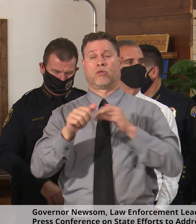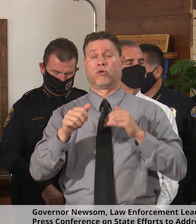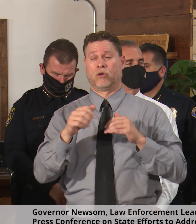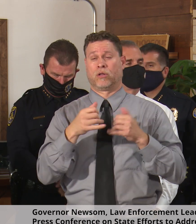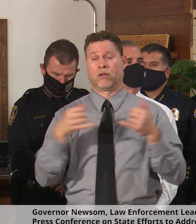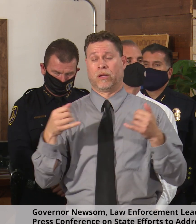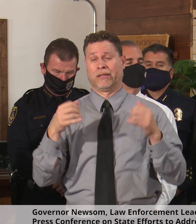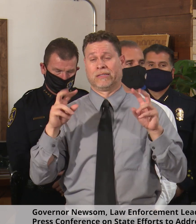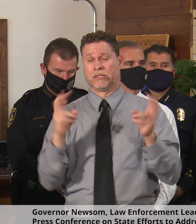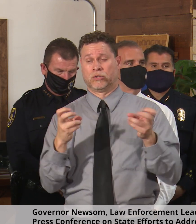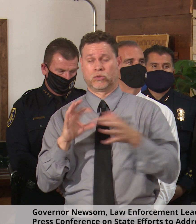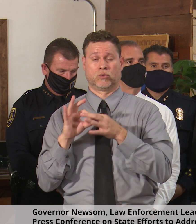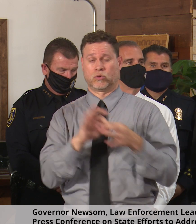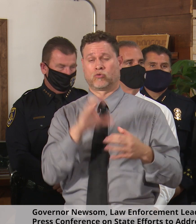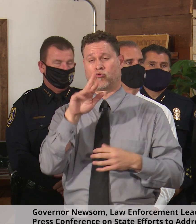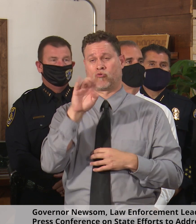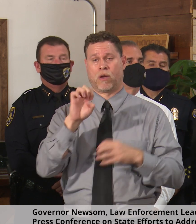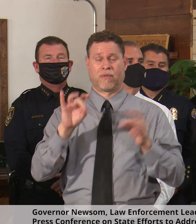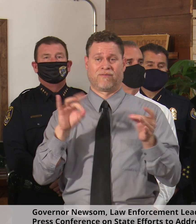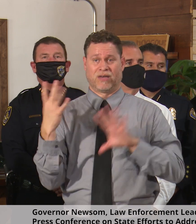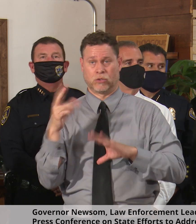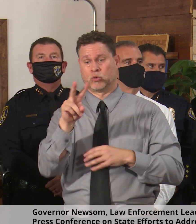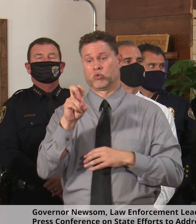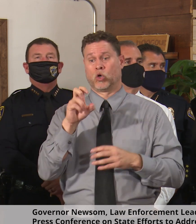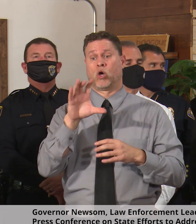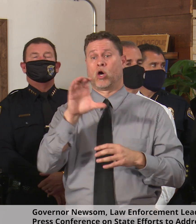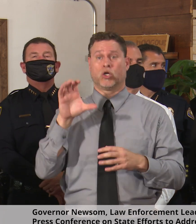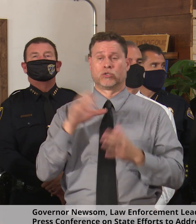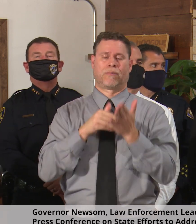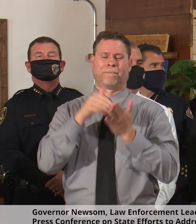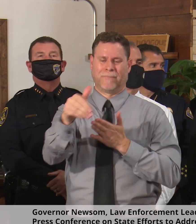associated with crime and violence in the state. 200 million dollars this year, 9